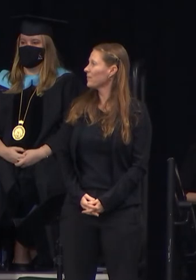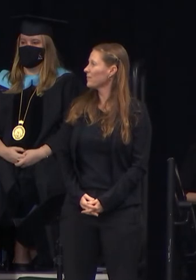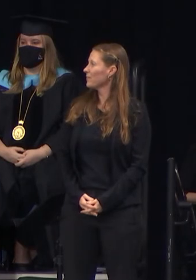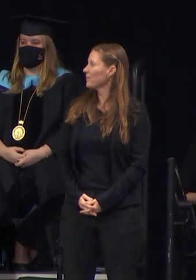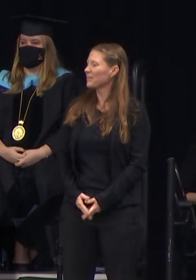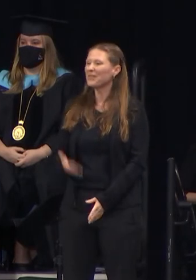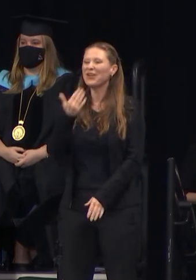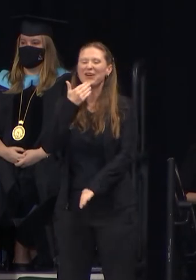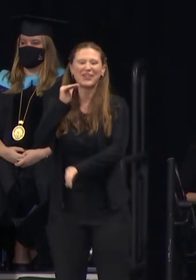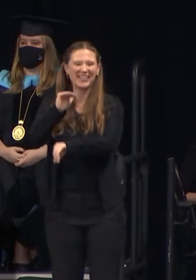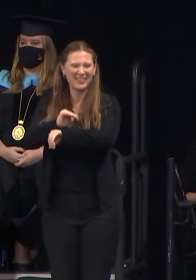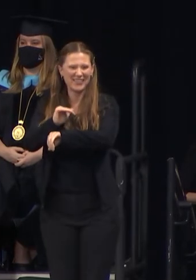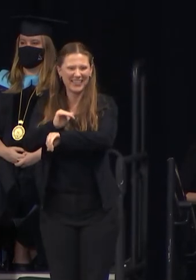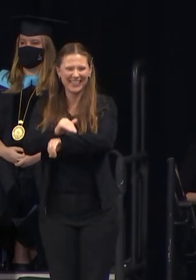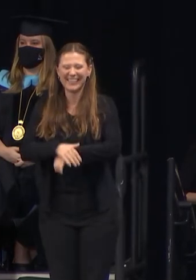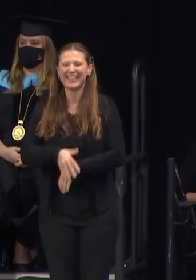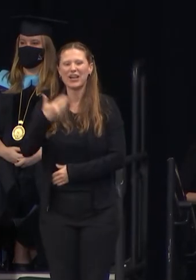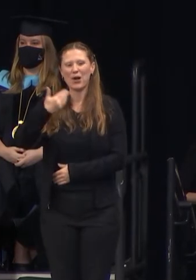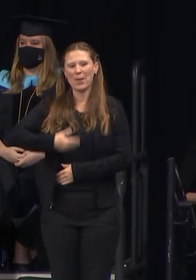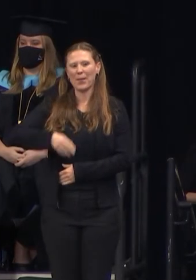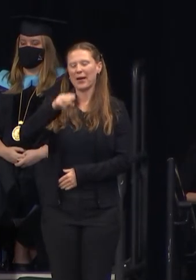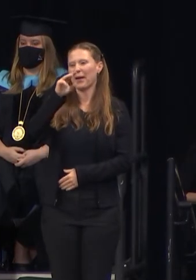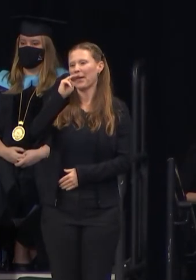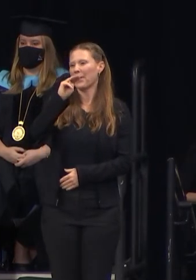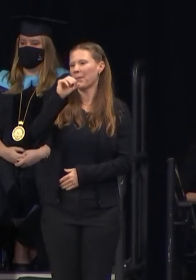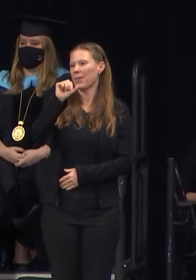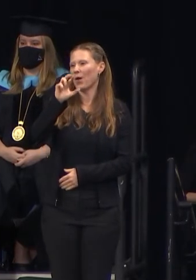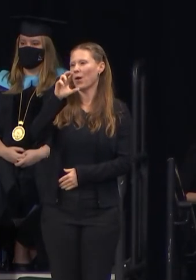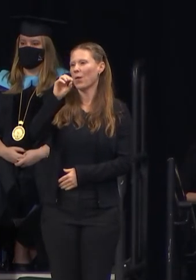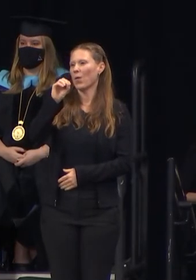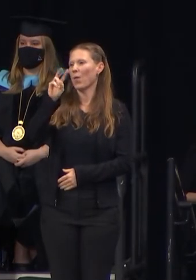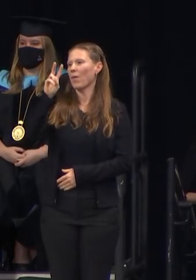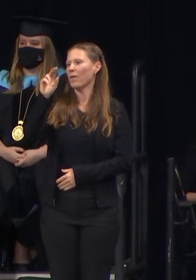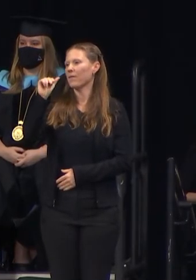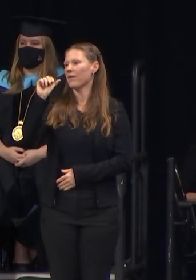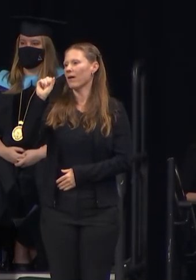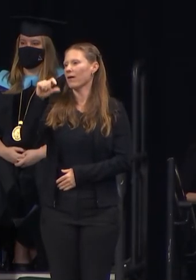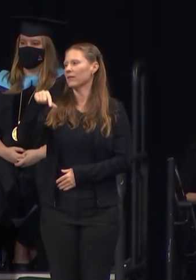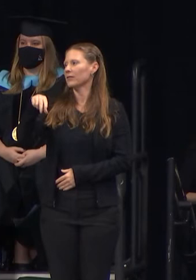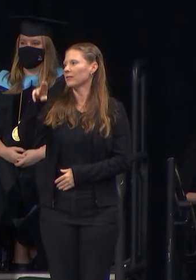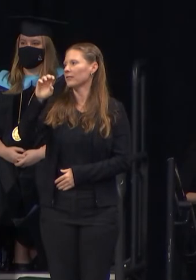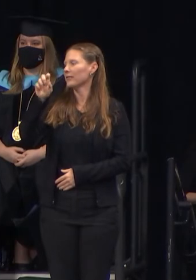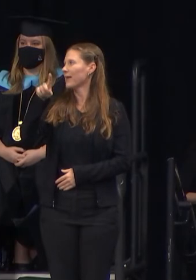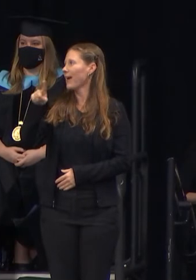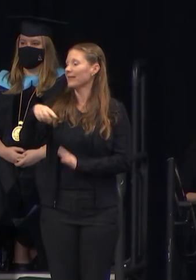Good evening. My name is Marco Vasquez, and I currently represent all of you students